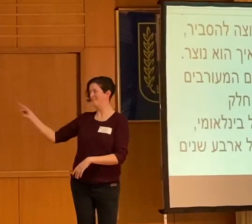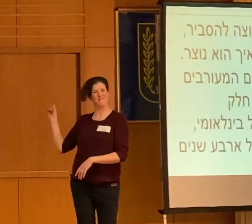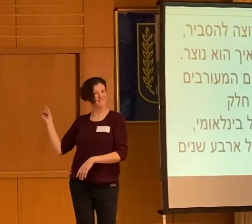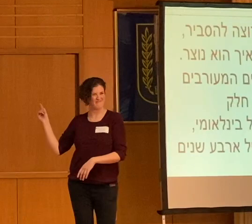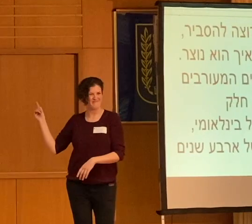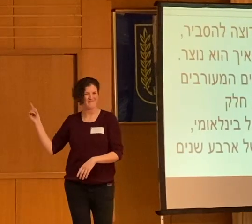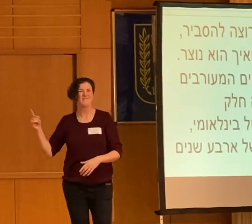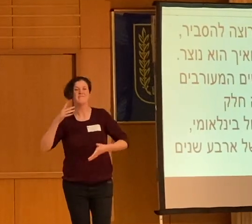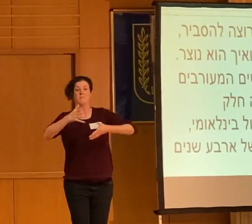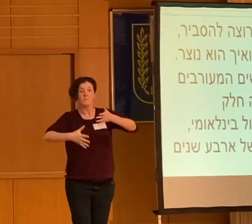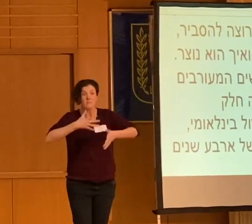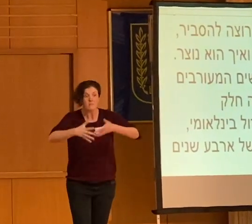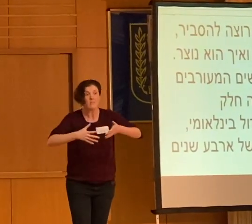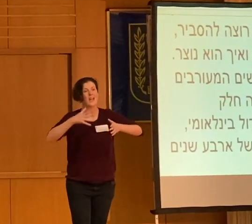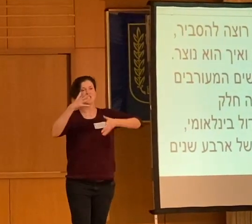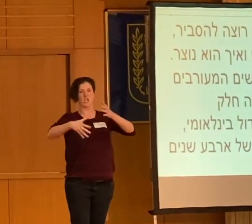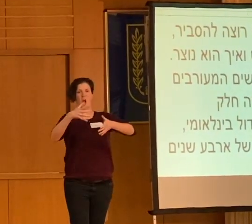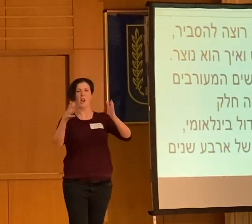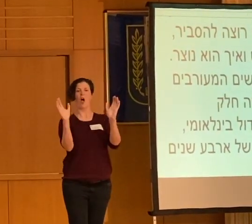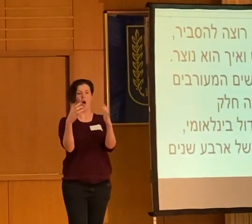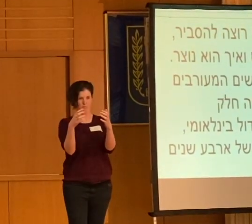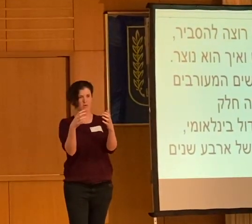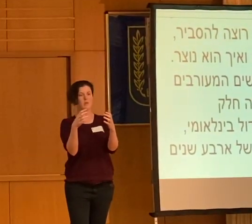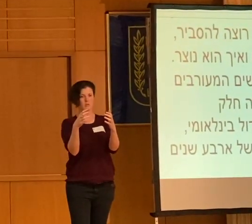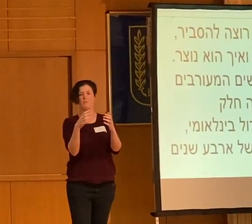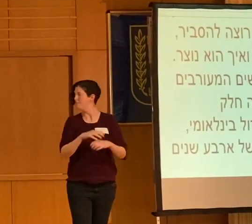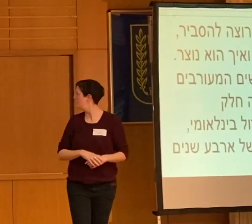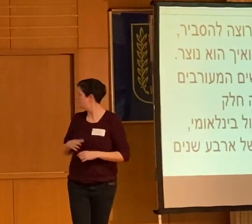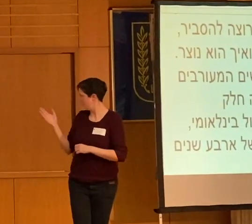In this seminar, I finally properly met a sign-language linguist from my university,